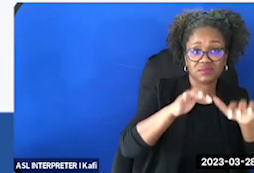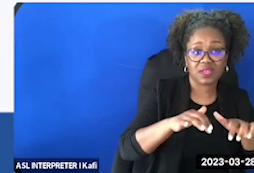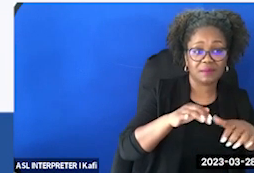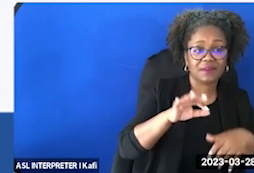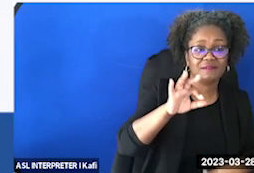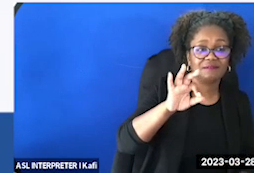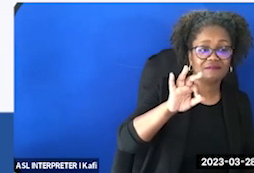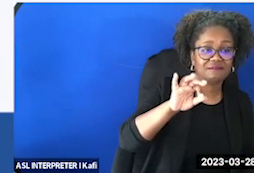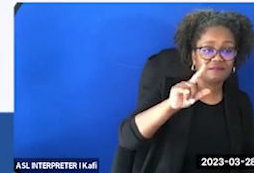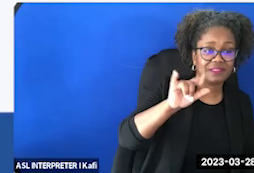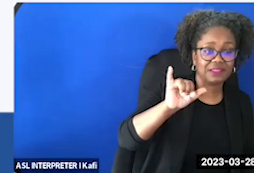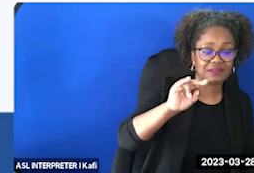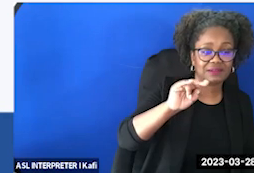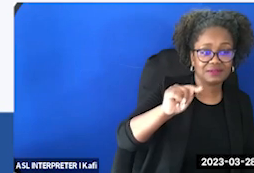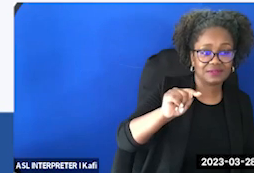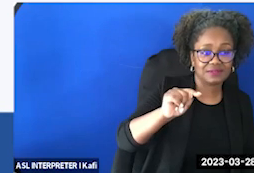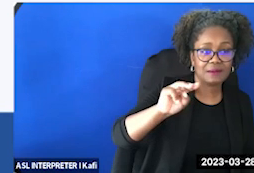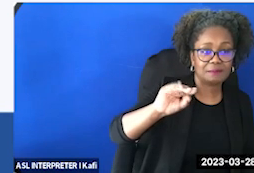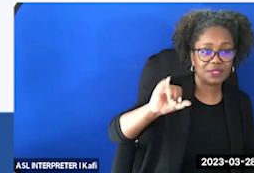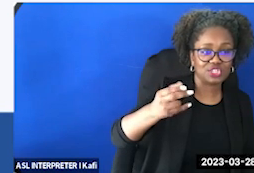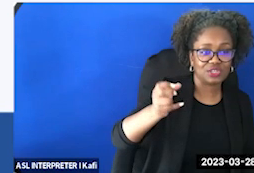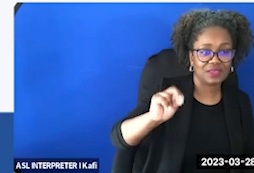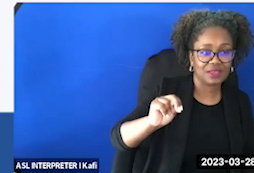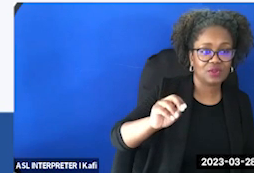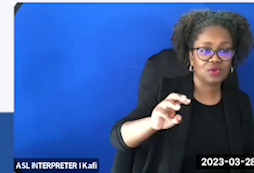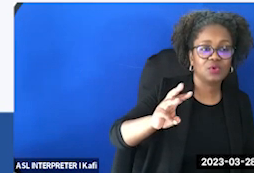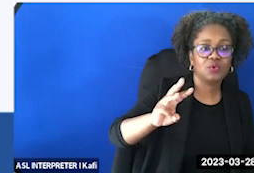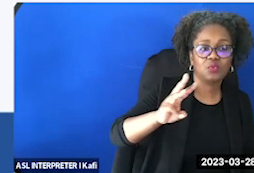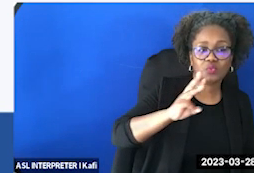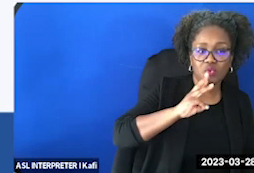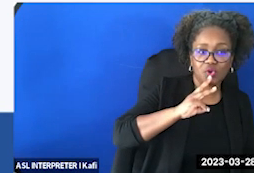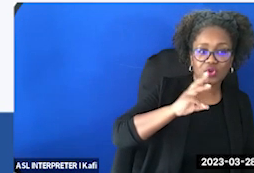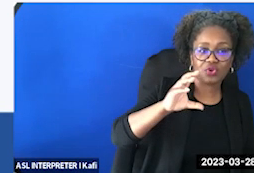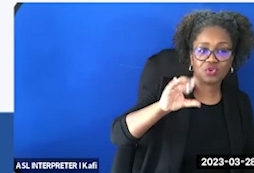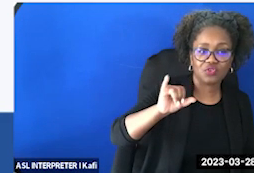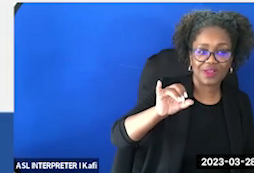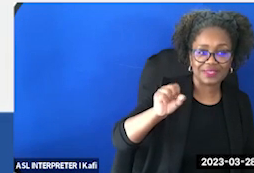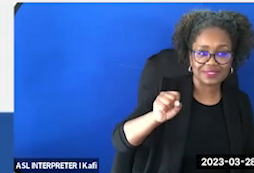Debbie Stine, Science & Technology Policy Academy: Michigan water crisis, and you'll see somebody's done this here 2023.